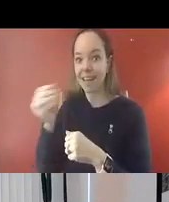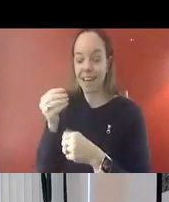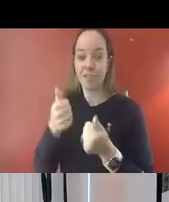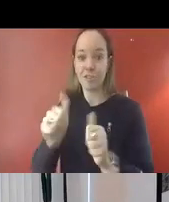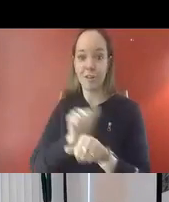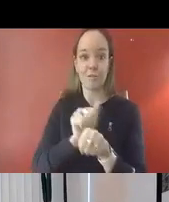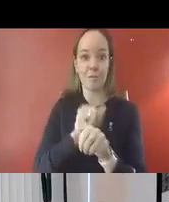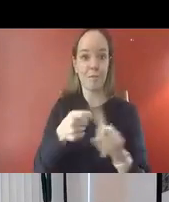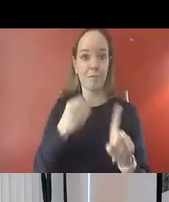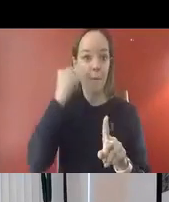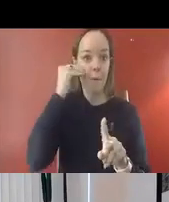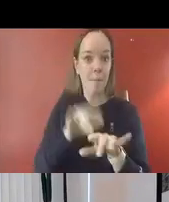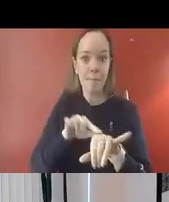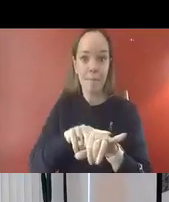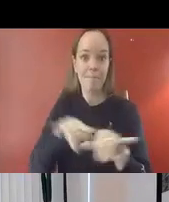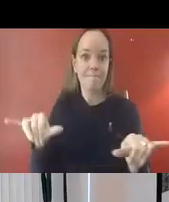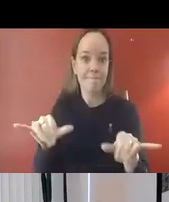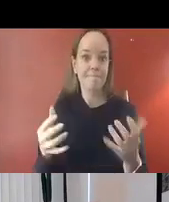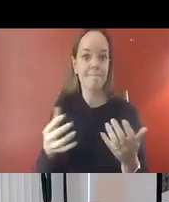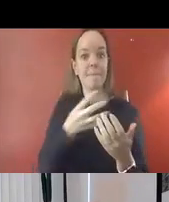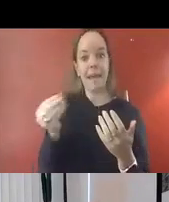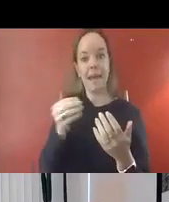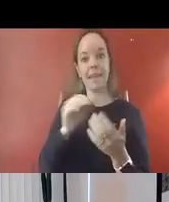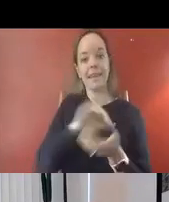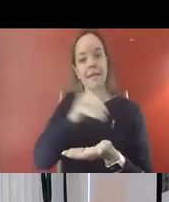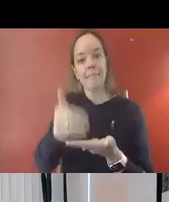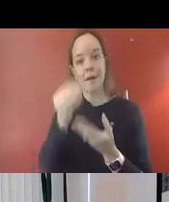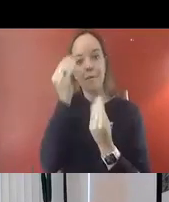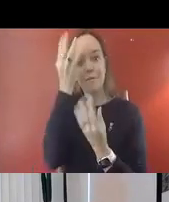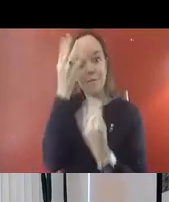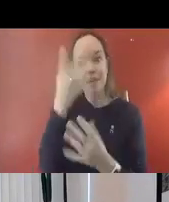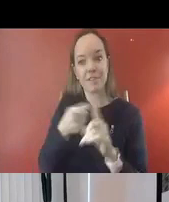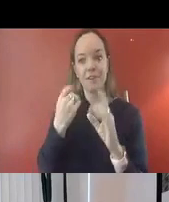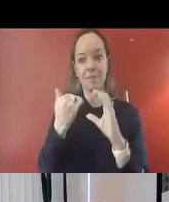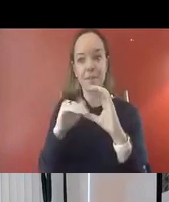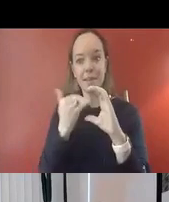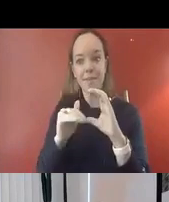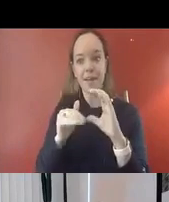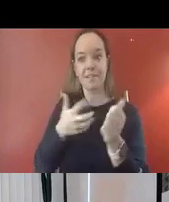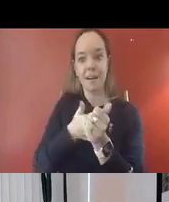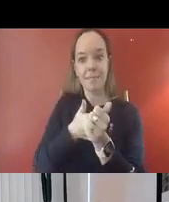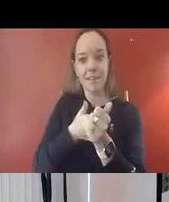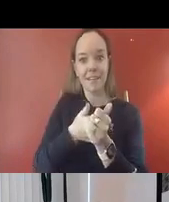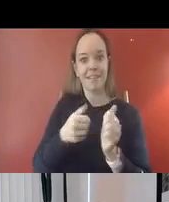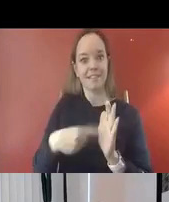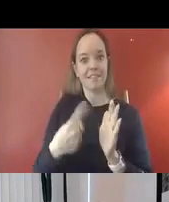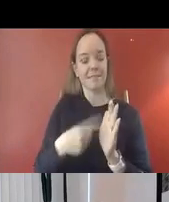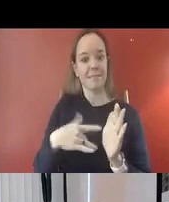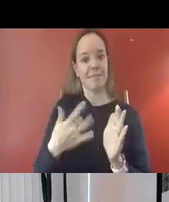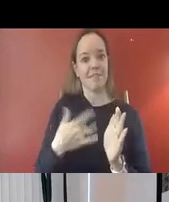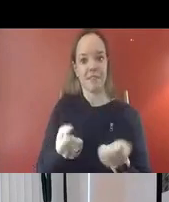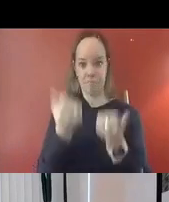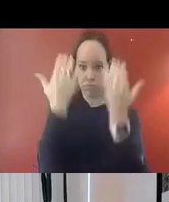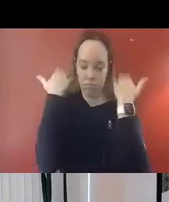the amount of information and emails and or with working from home, or even just updates that we're getting can be really the amount of information and emails and overwhelming. Another thing that we're updates that we're getting can be really